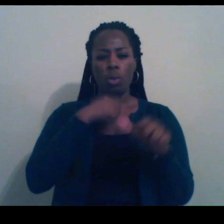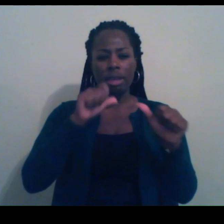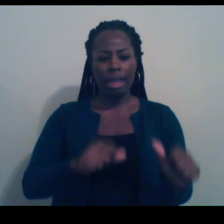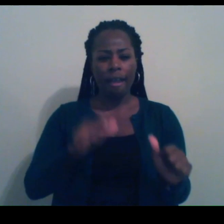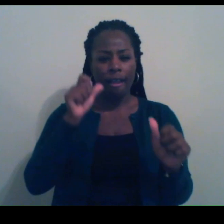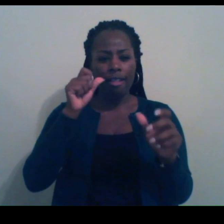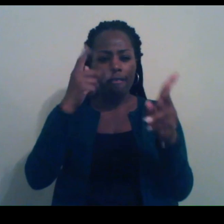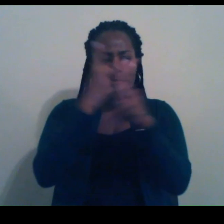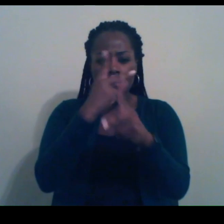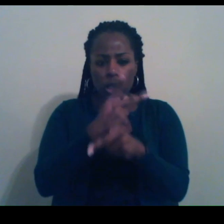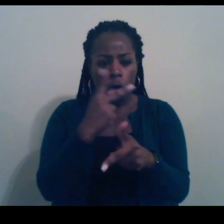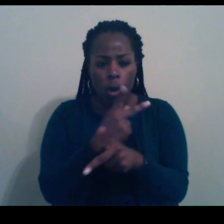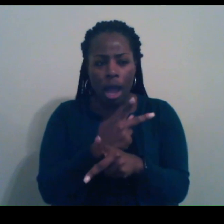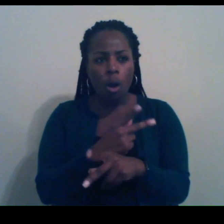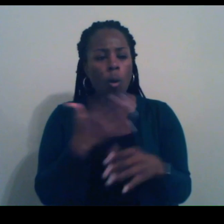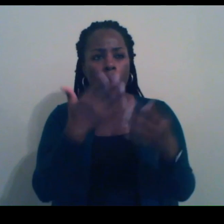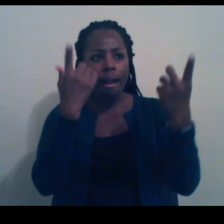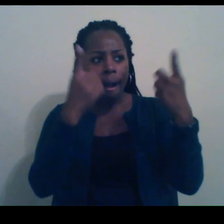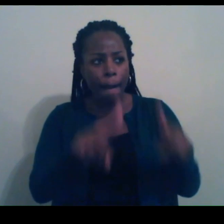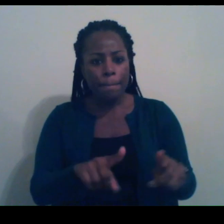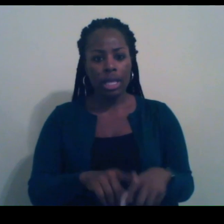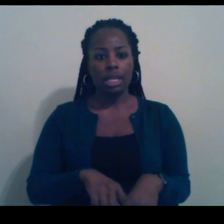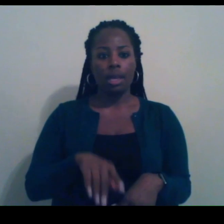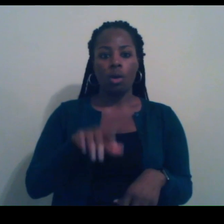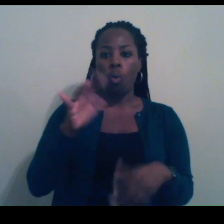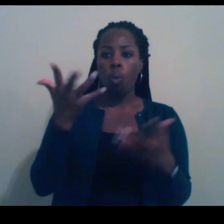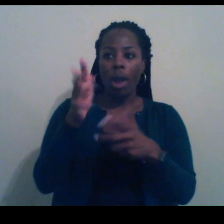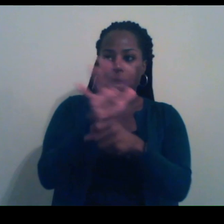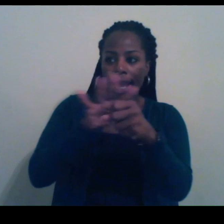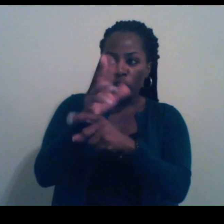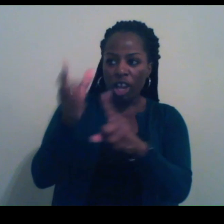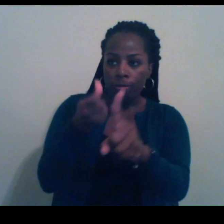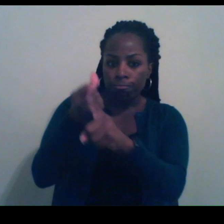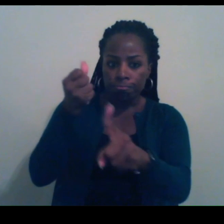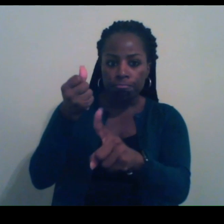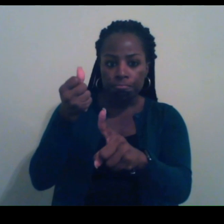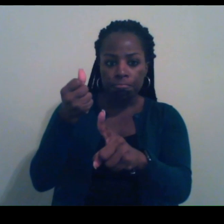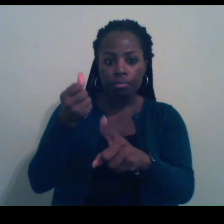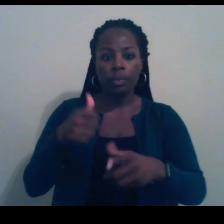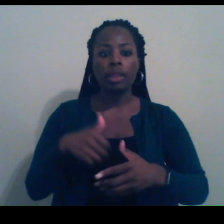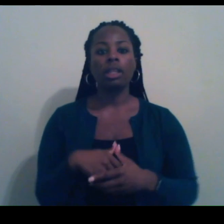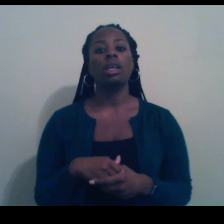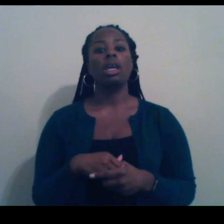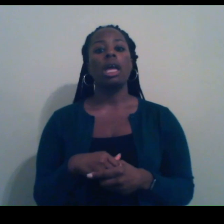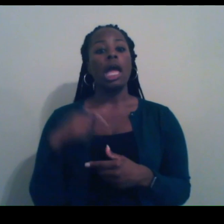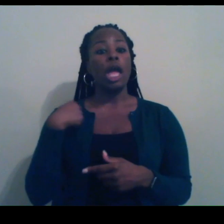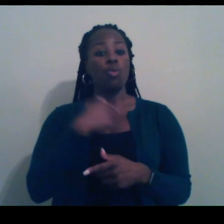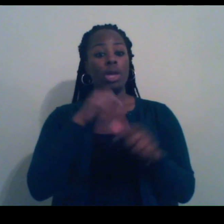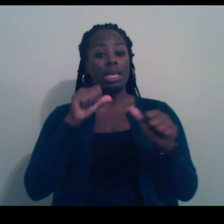secretary said we always anticipated and use our public health assets to